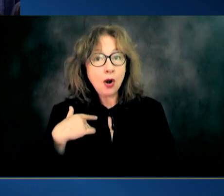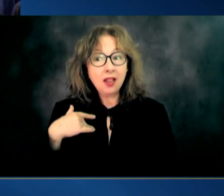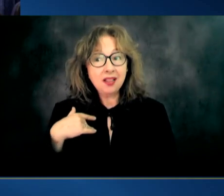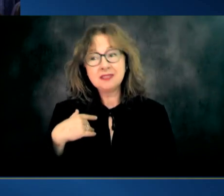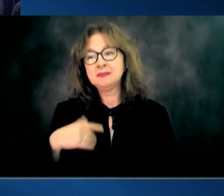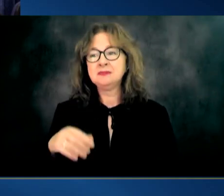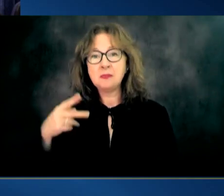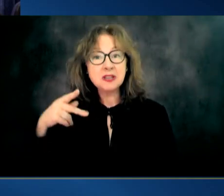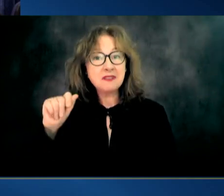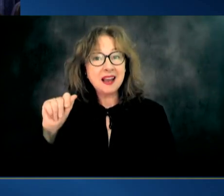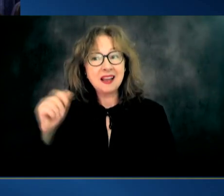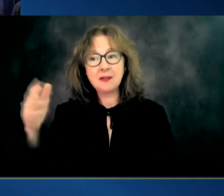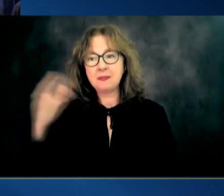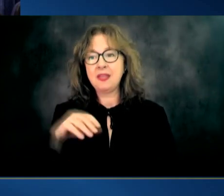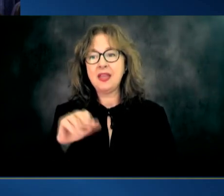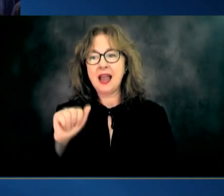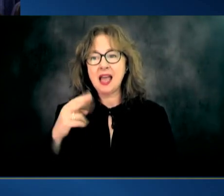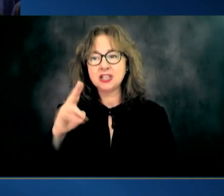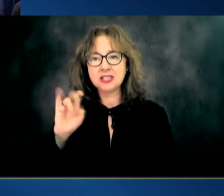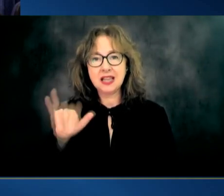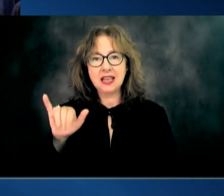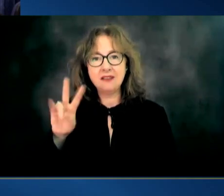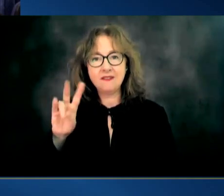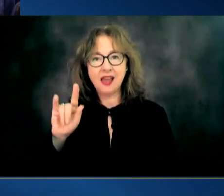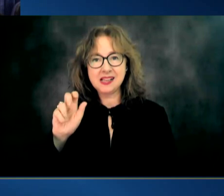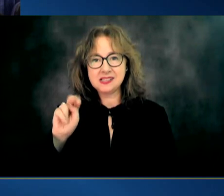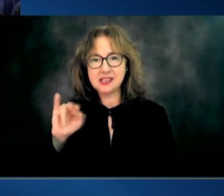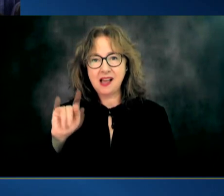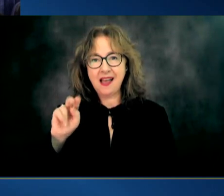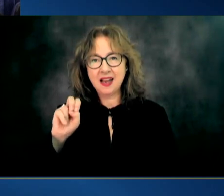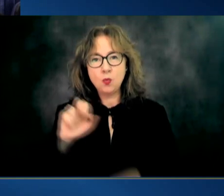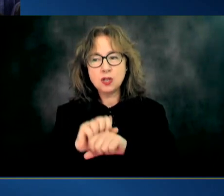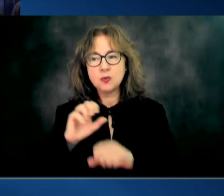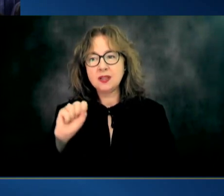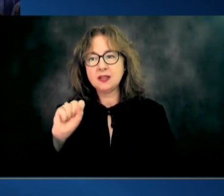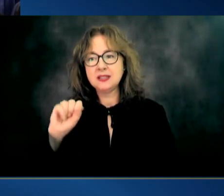of Sick Cells -- which is an awesome name, a policy-focused sickle cell disease community-based